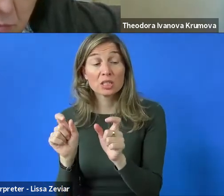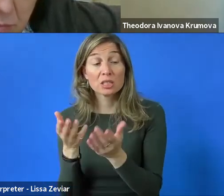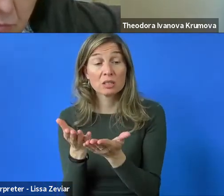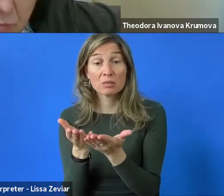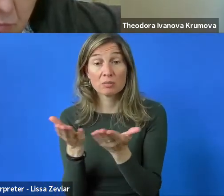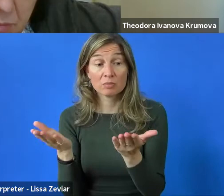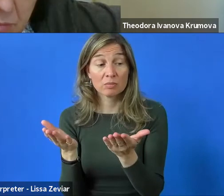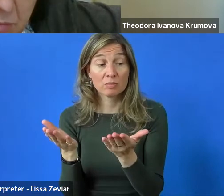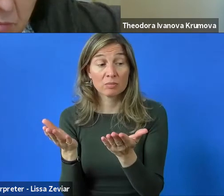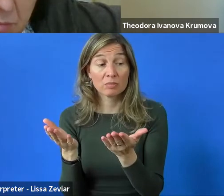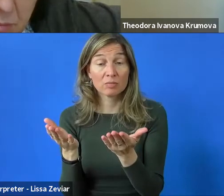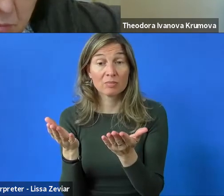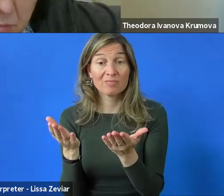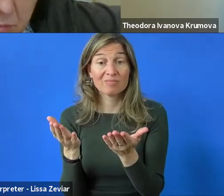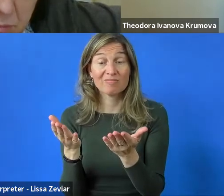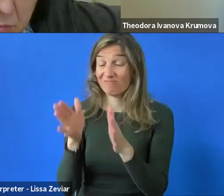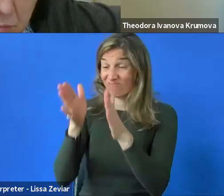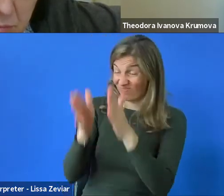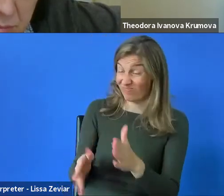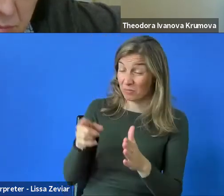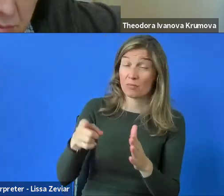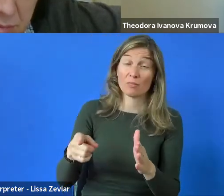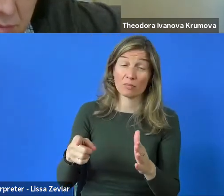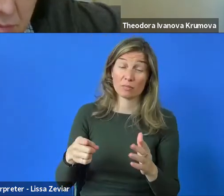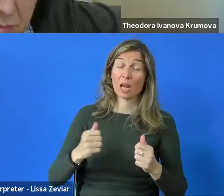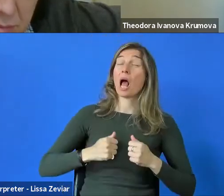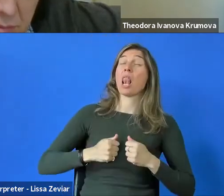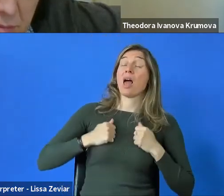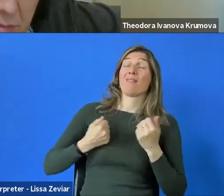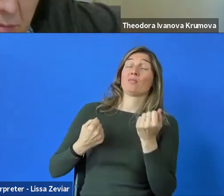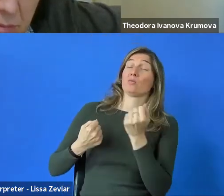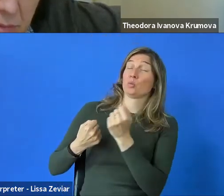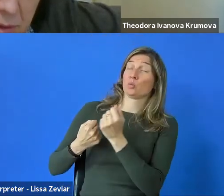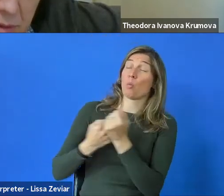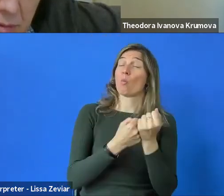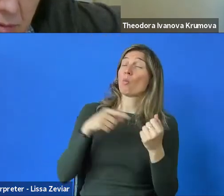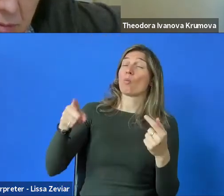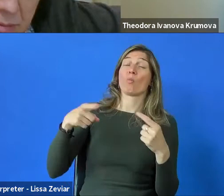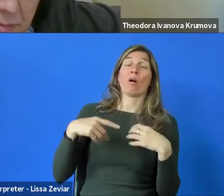completely in a vegetative state and it was submitted by his family.